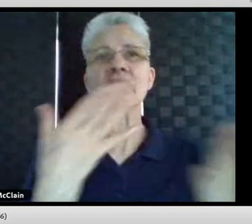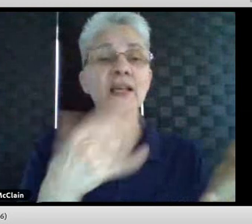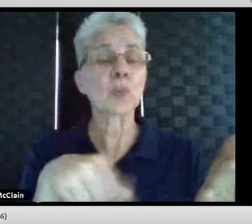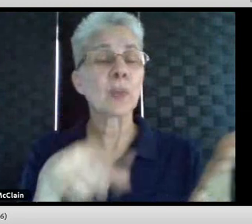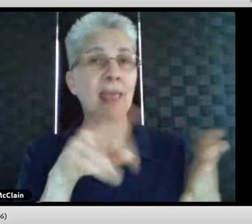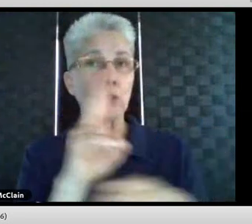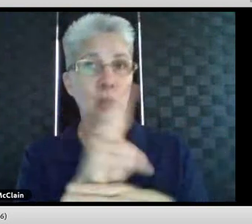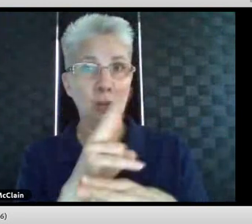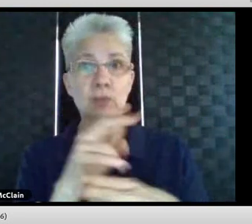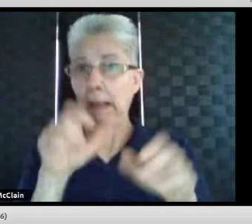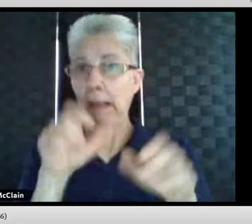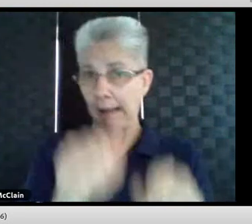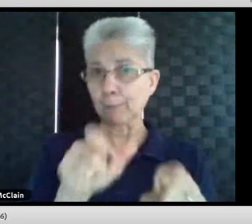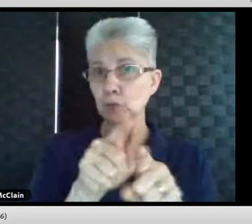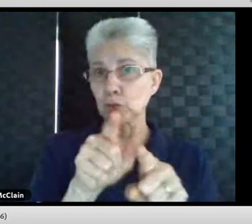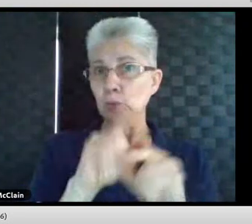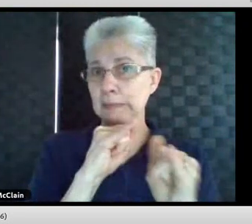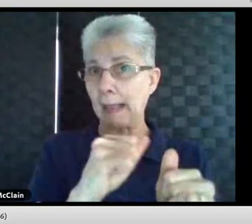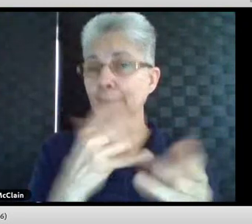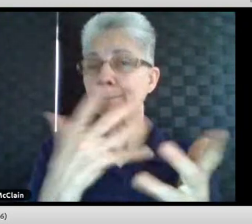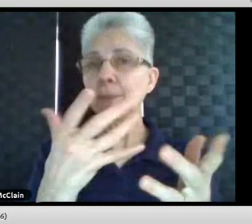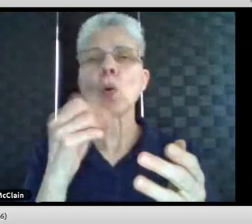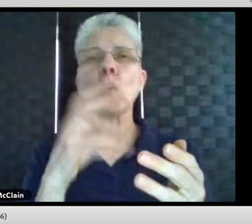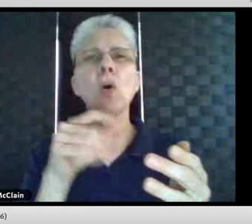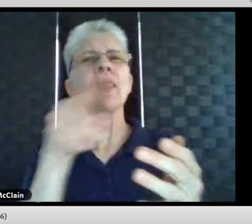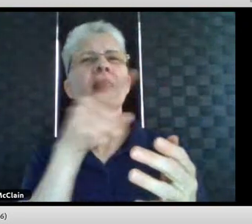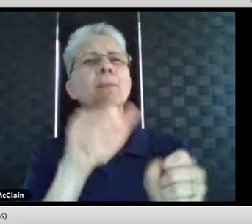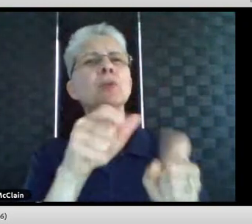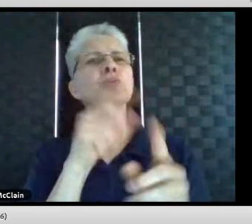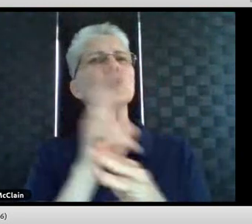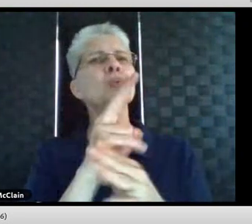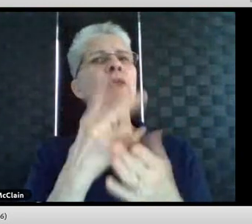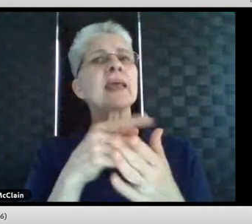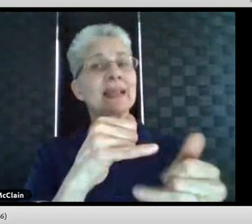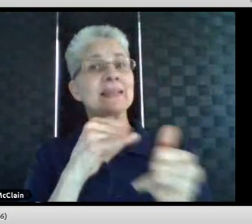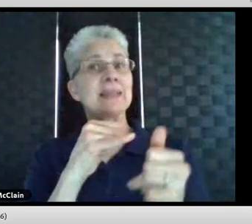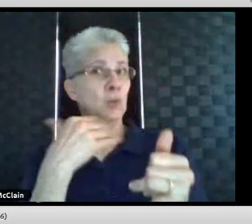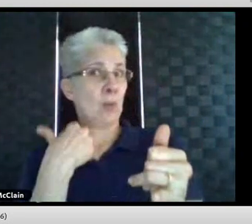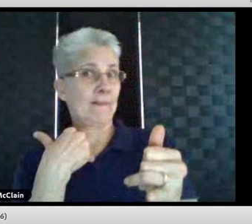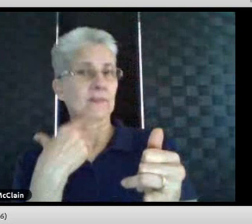Are you able to use them? Or are they able to use the things that you have? I mean, some people aren't on Windows